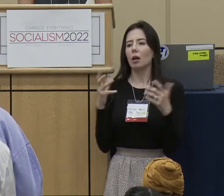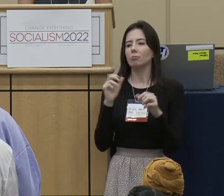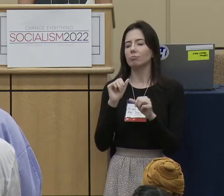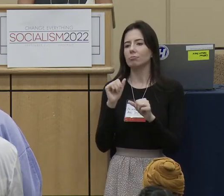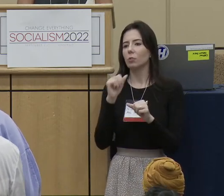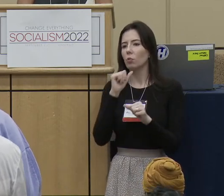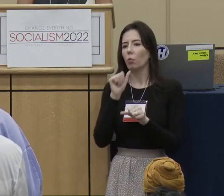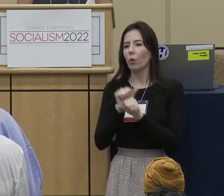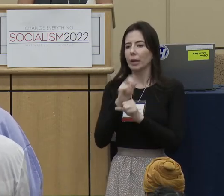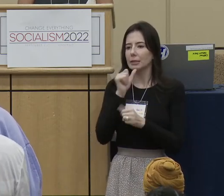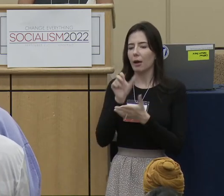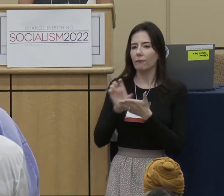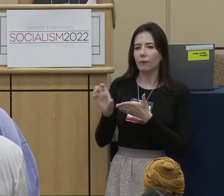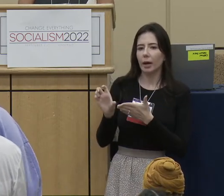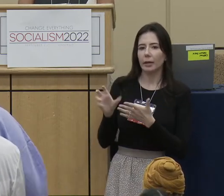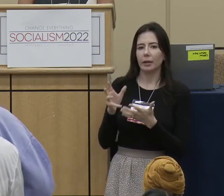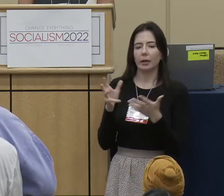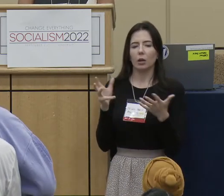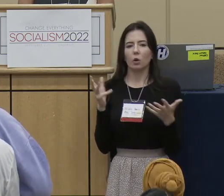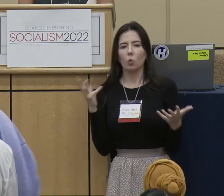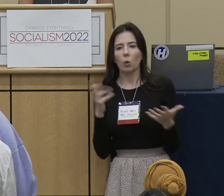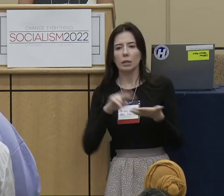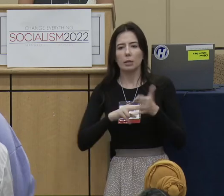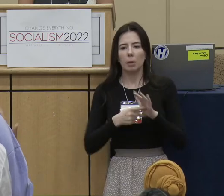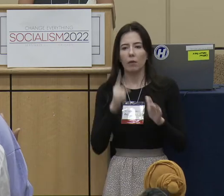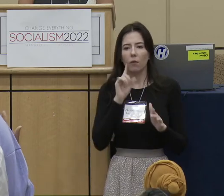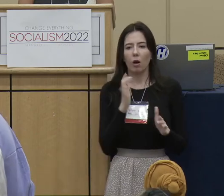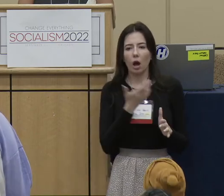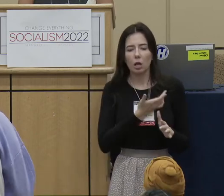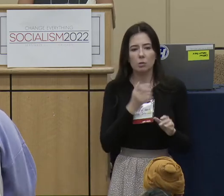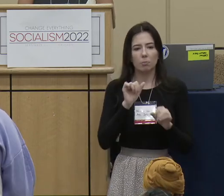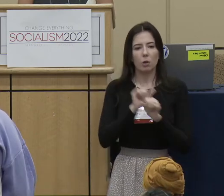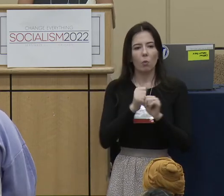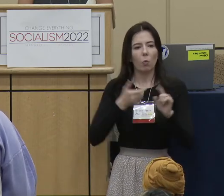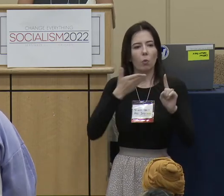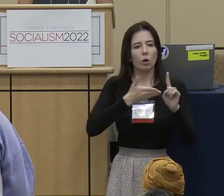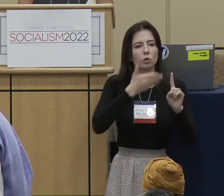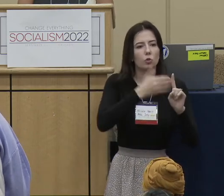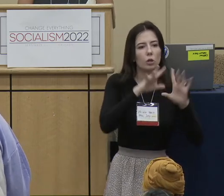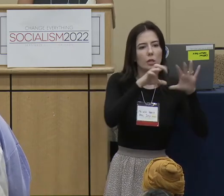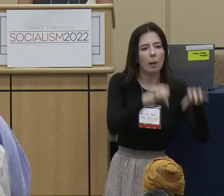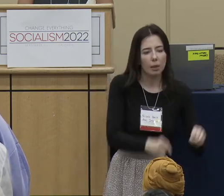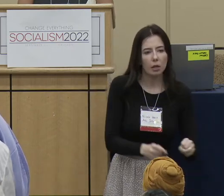is funded work . Most organizers are also workers.